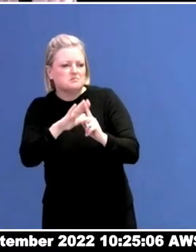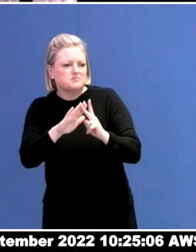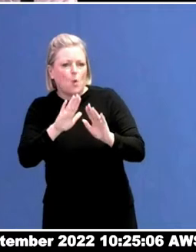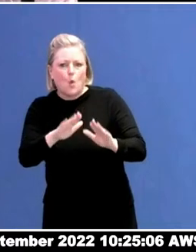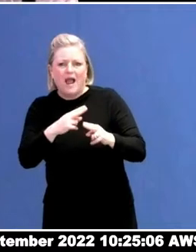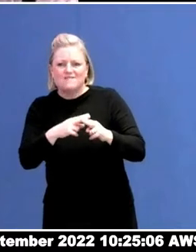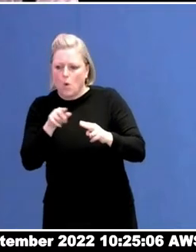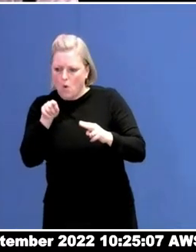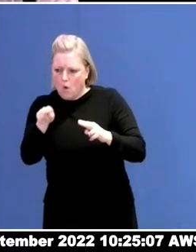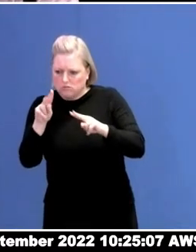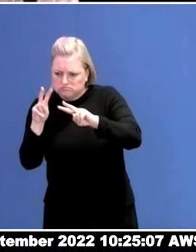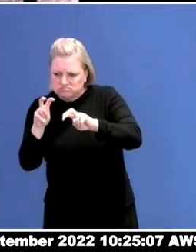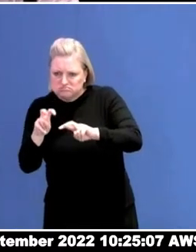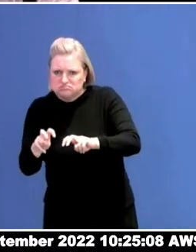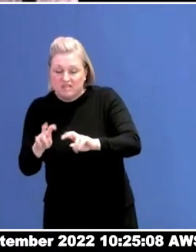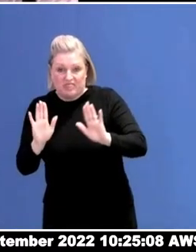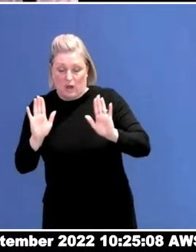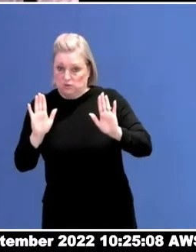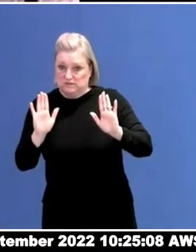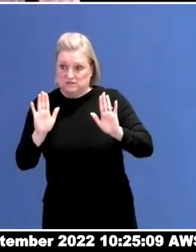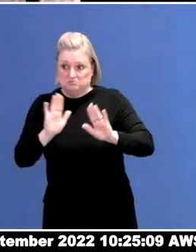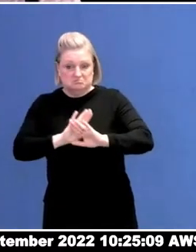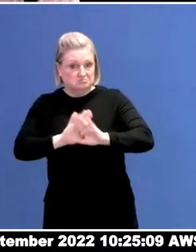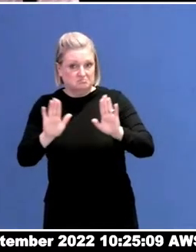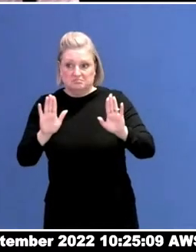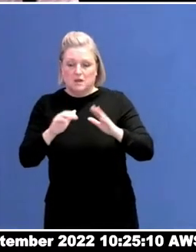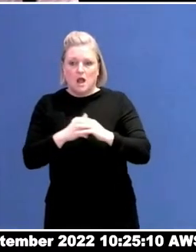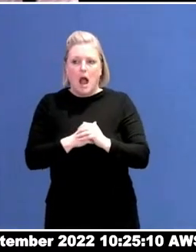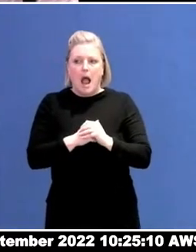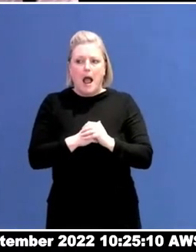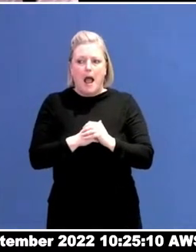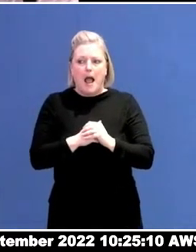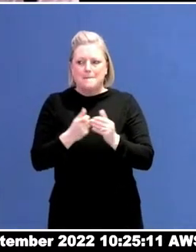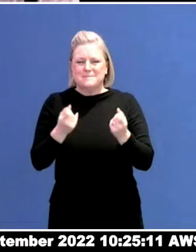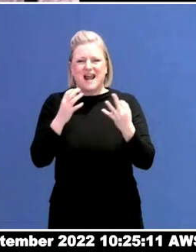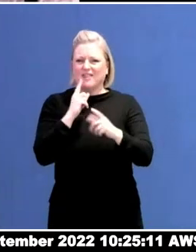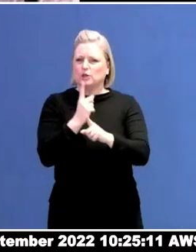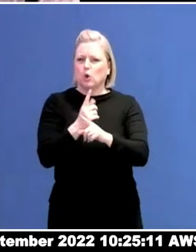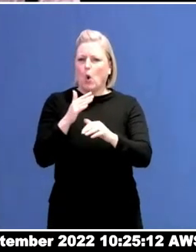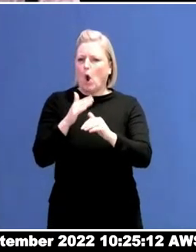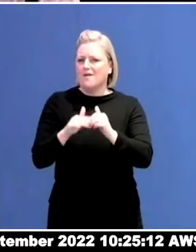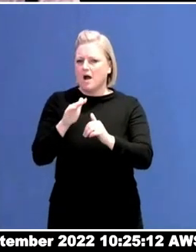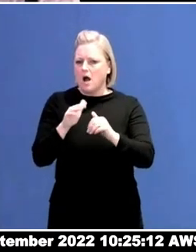There was no comment on the fact, as I understand, of anything else apart from that.